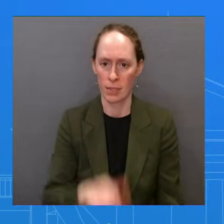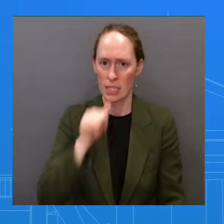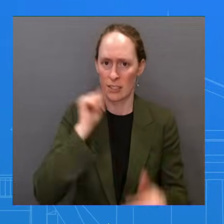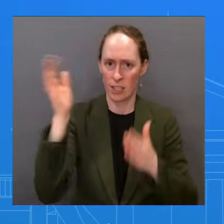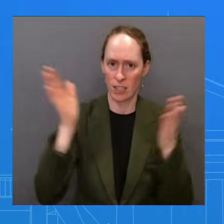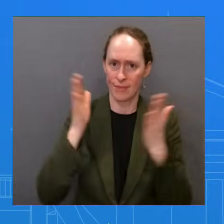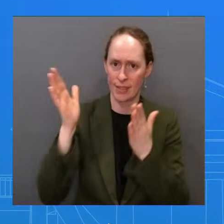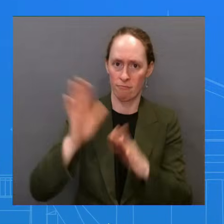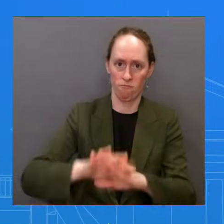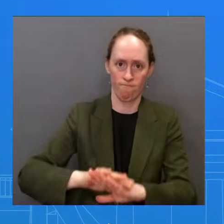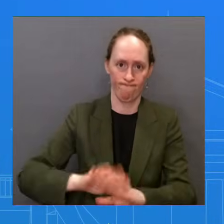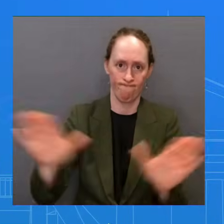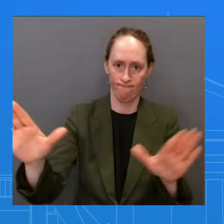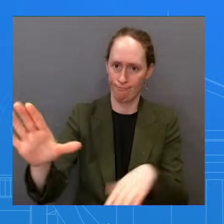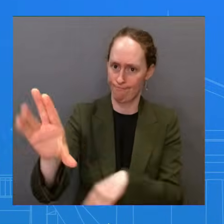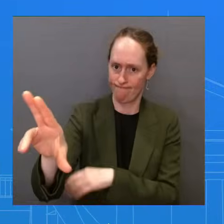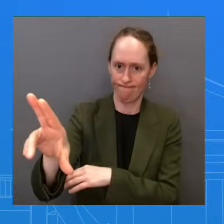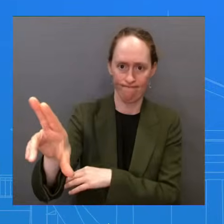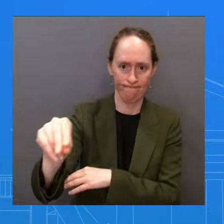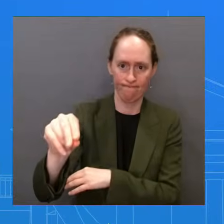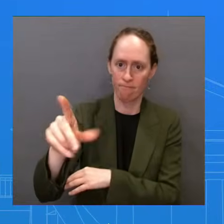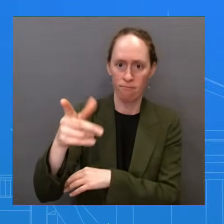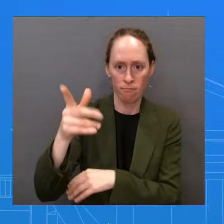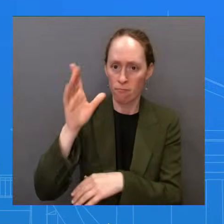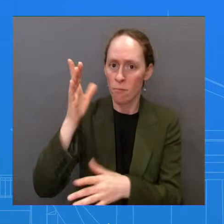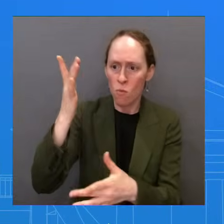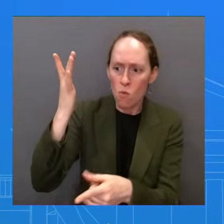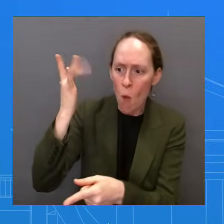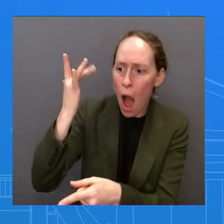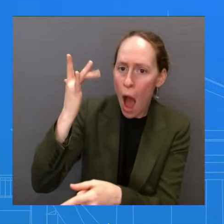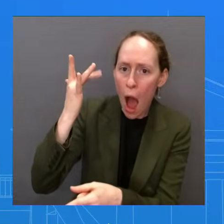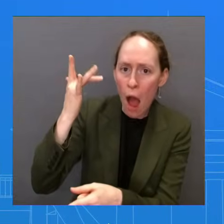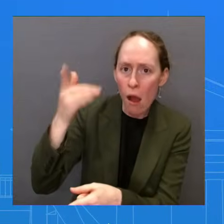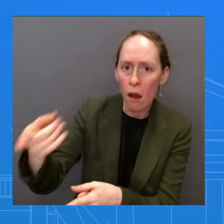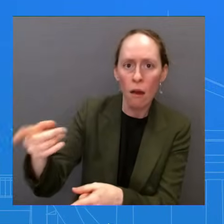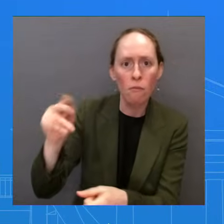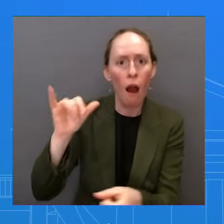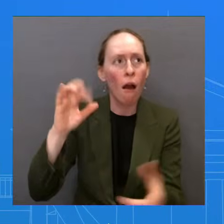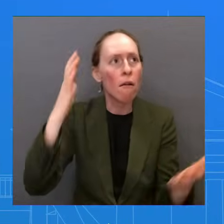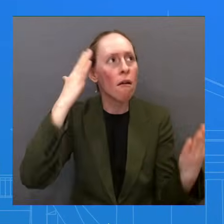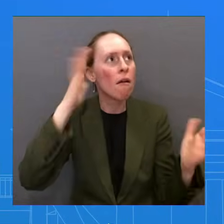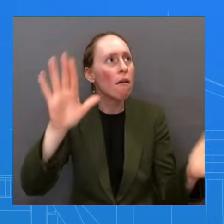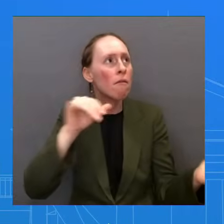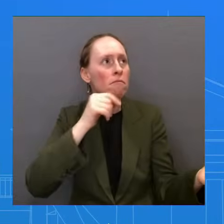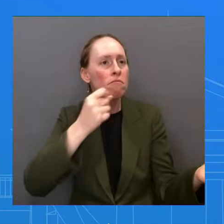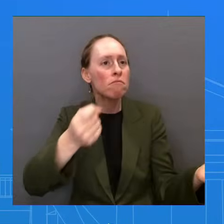as to why he was blocked? Ms. Jean-Pierre: All I can tell you, Seung Min, is that this is under the purview of Secret Service. The Press: Okay. And another topic.